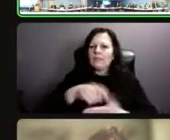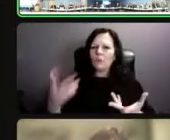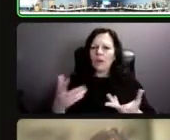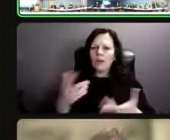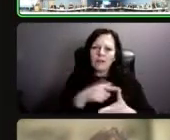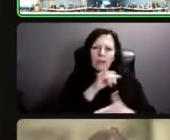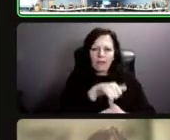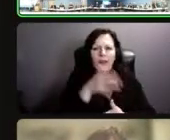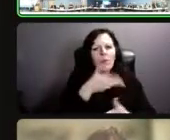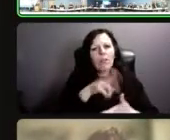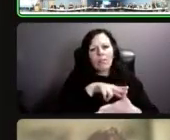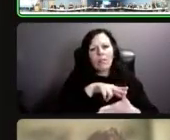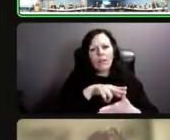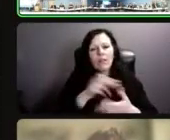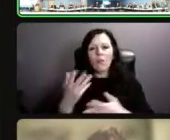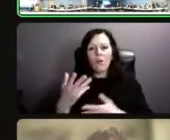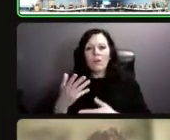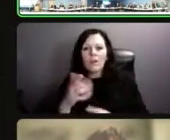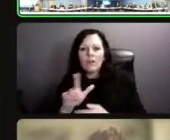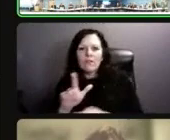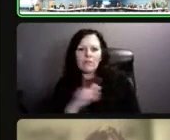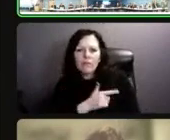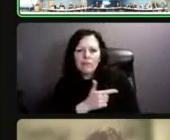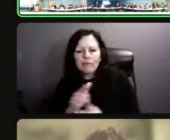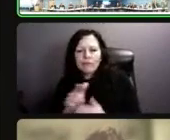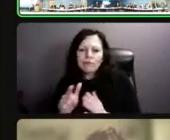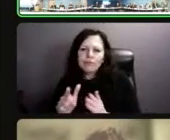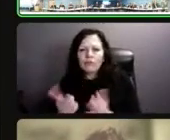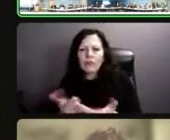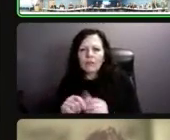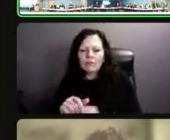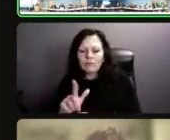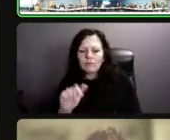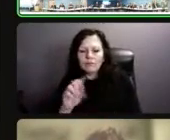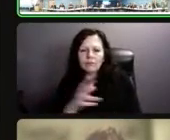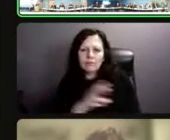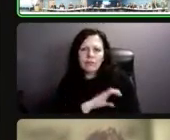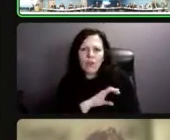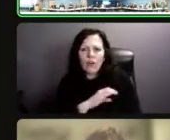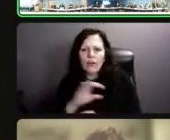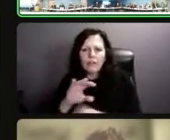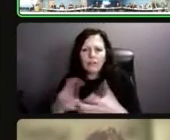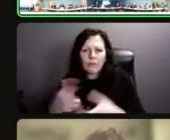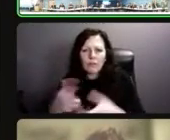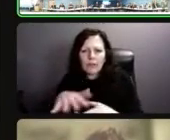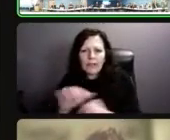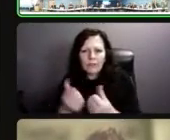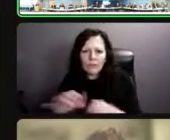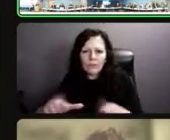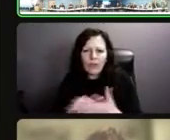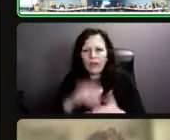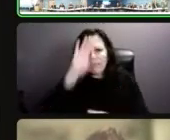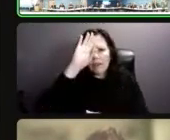WHEN YOU WANTED TO TRY TO INCREASE WHAT OUR BIGGEST NEED IS.